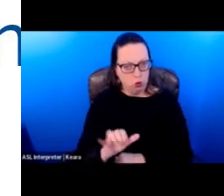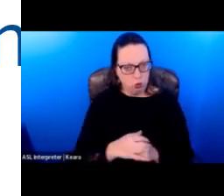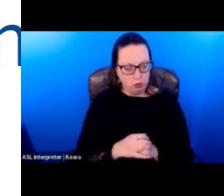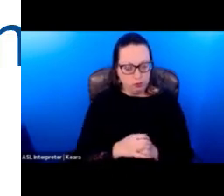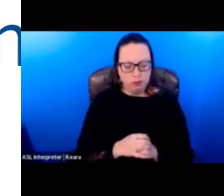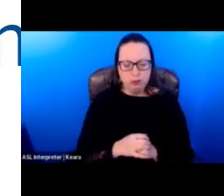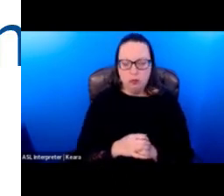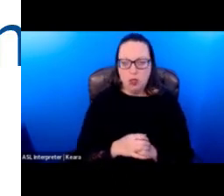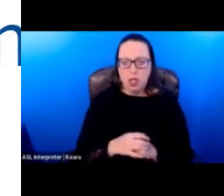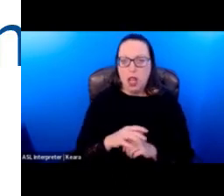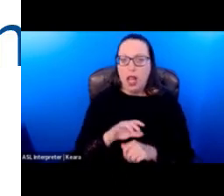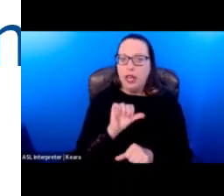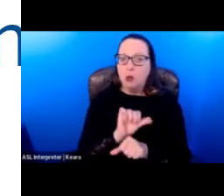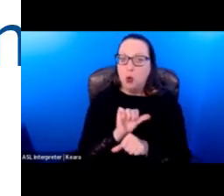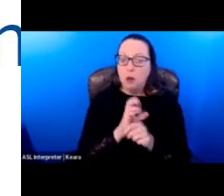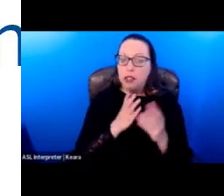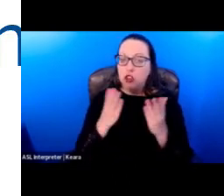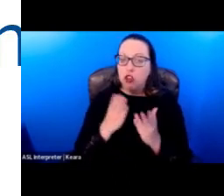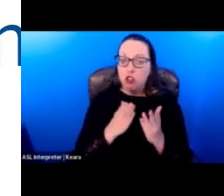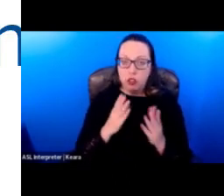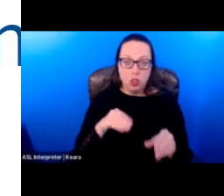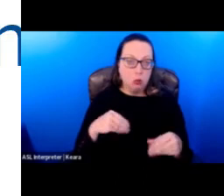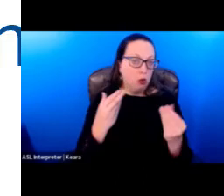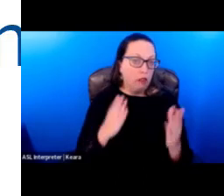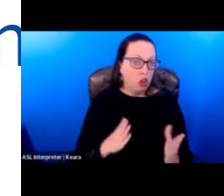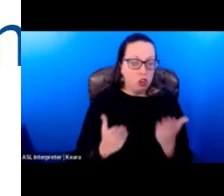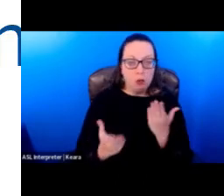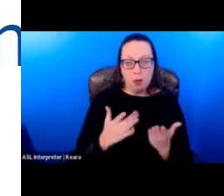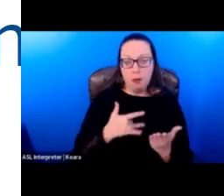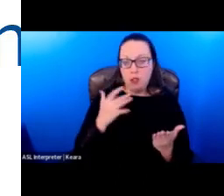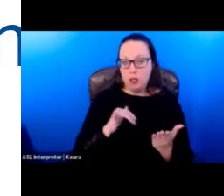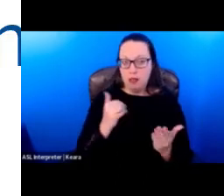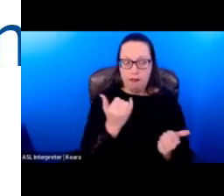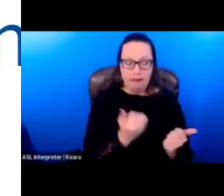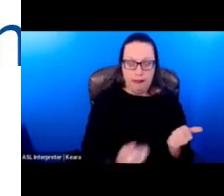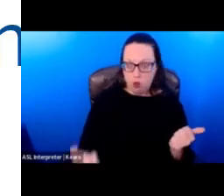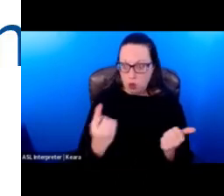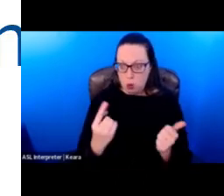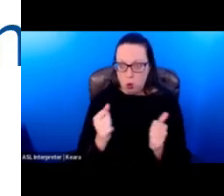example, might feel that everyone with a brain injury must have a full